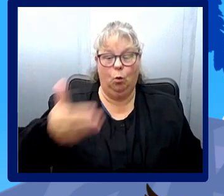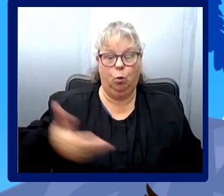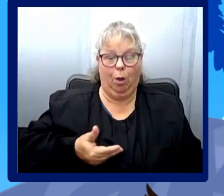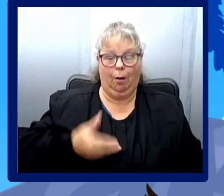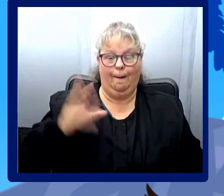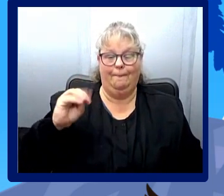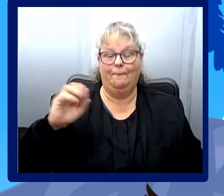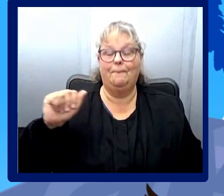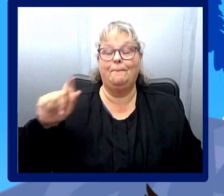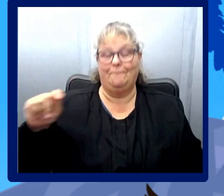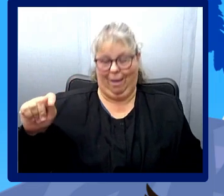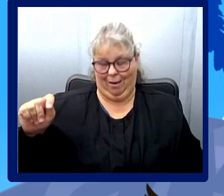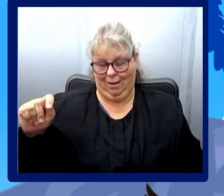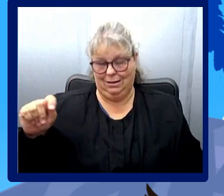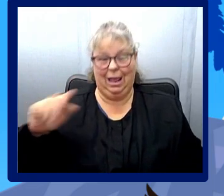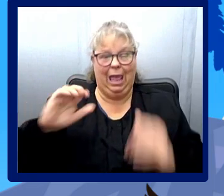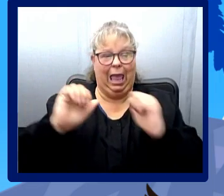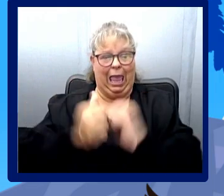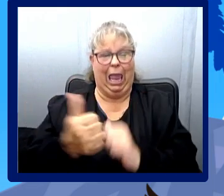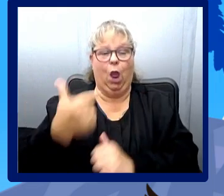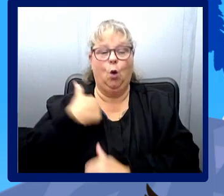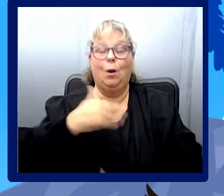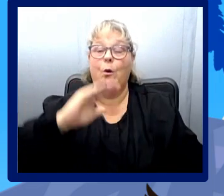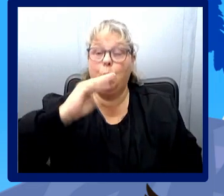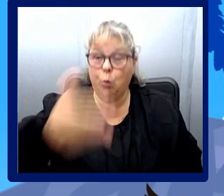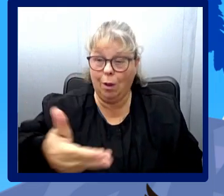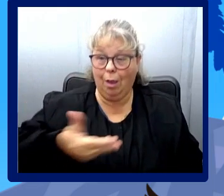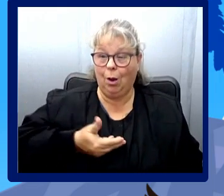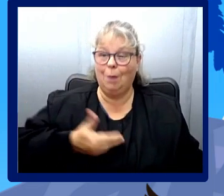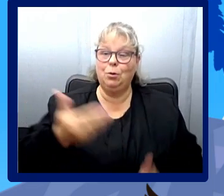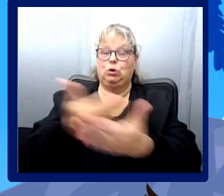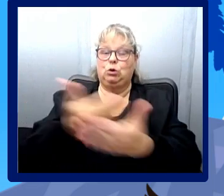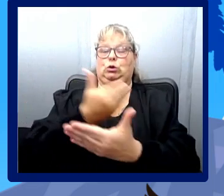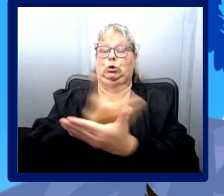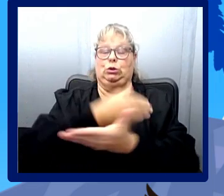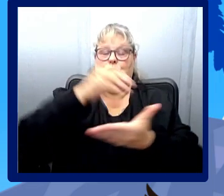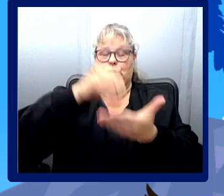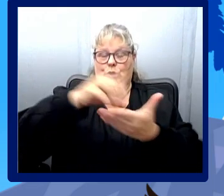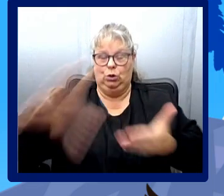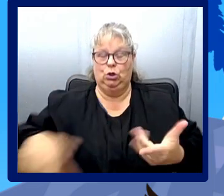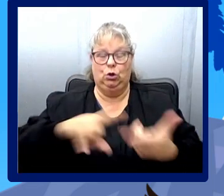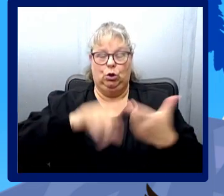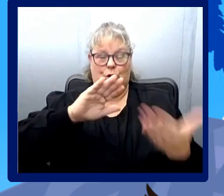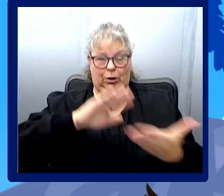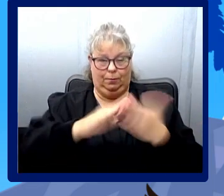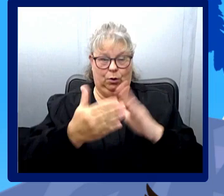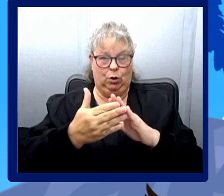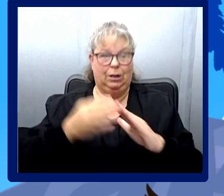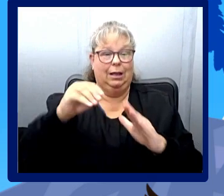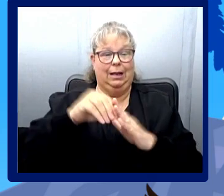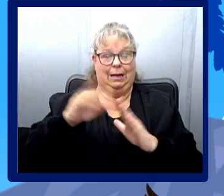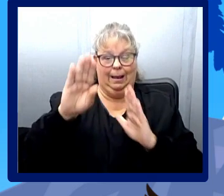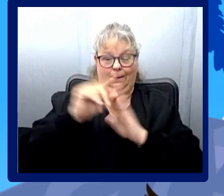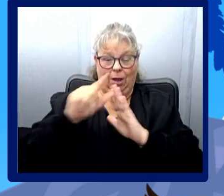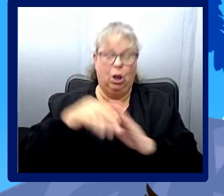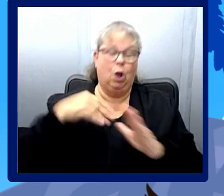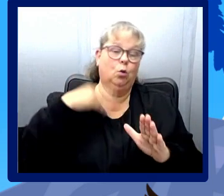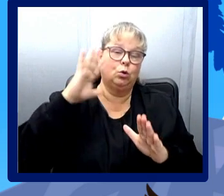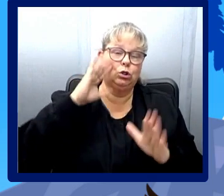This Welcome Mat that you see here was displayed to our students, and it is essentially a three slide popup